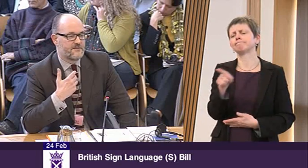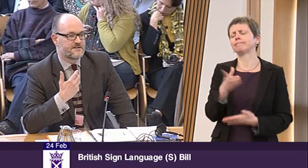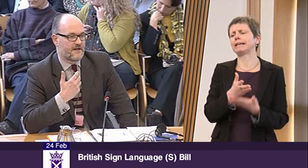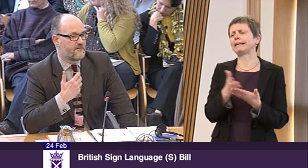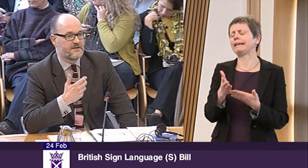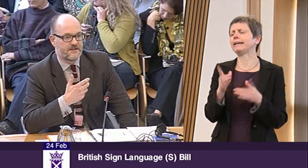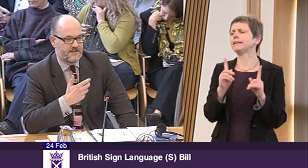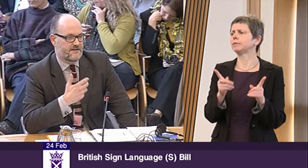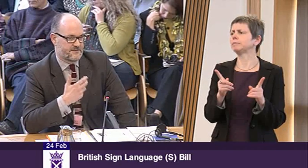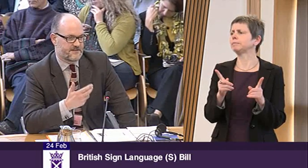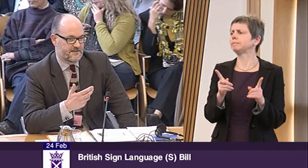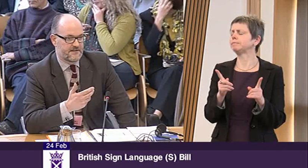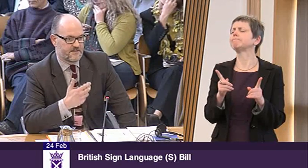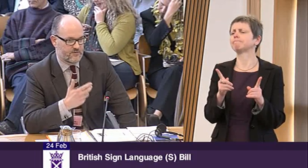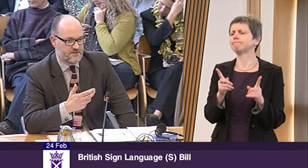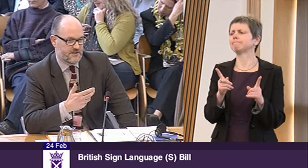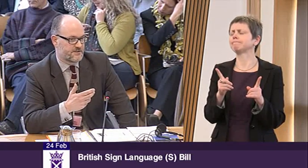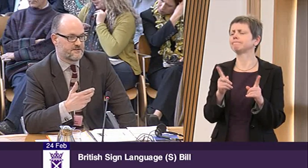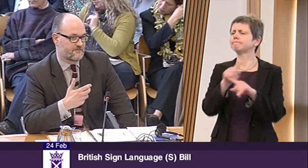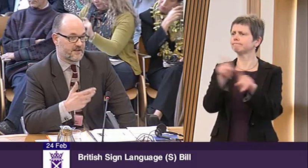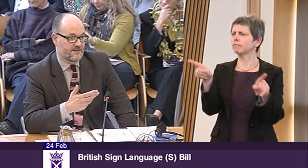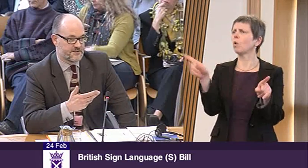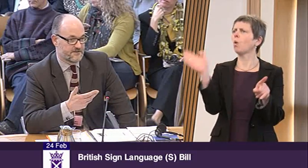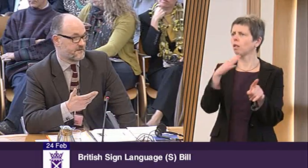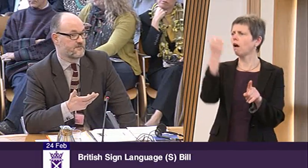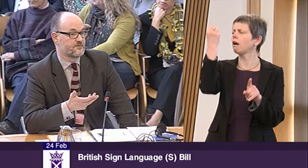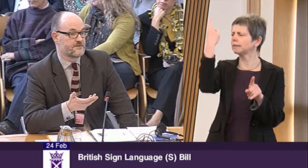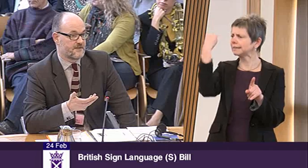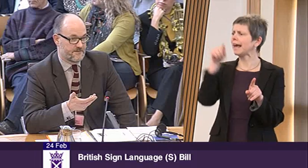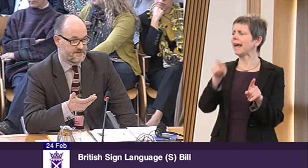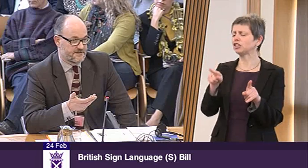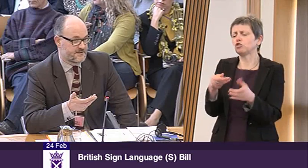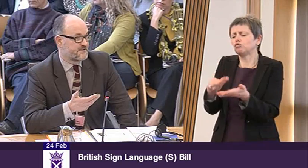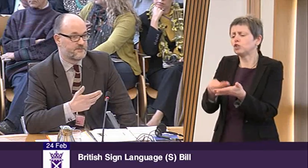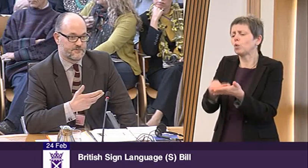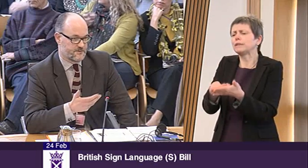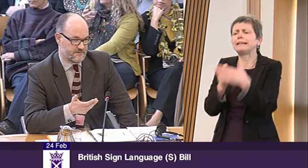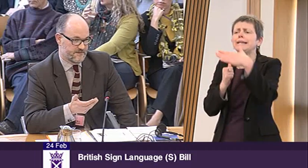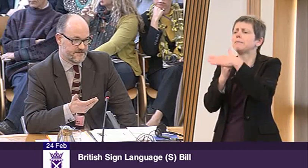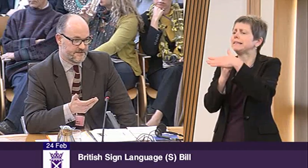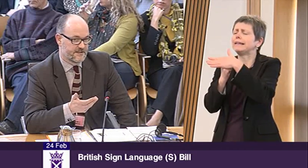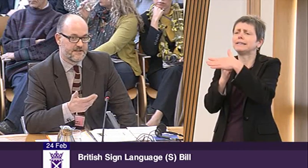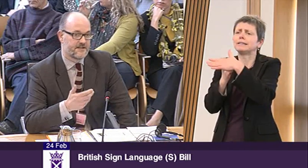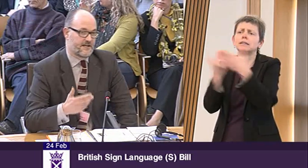clearly understand and recognise that resources are limited and will always be so. The bill